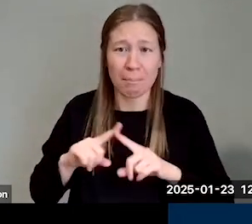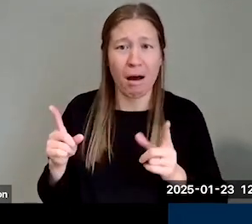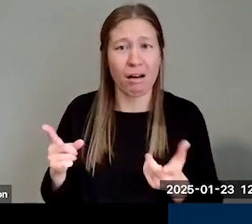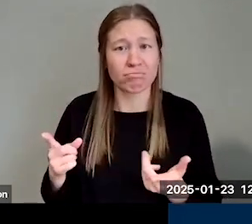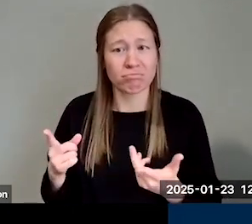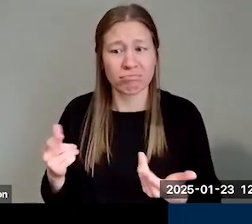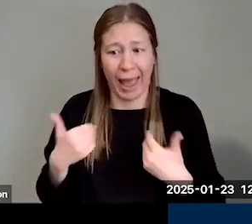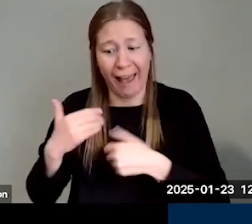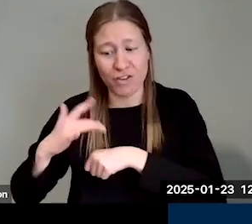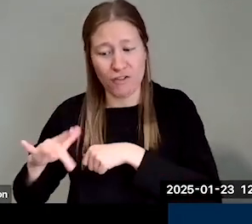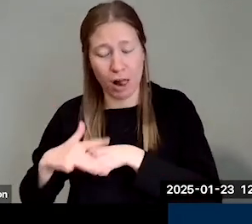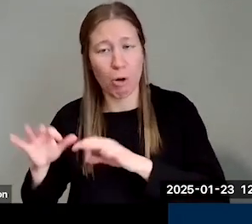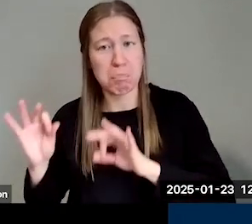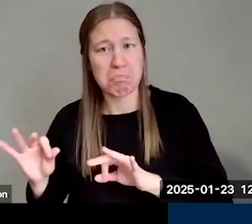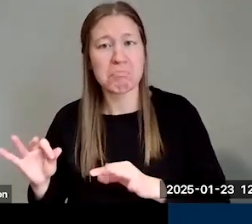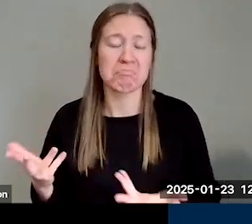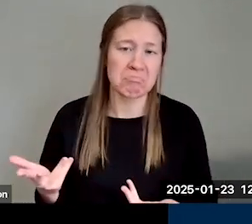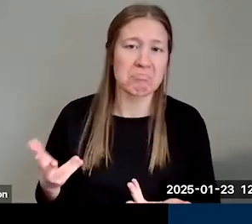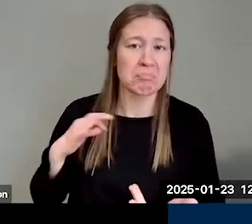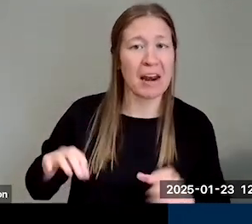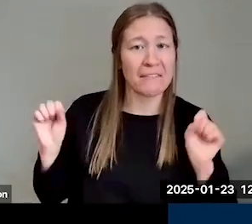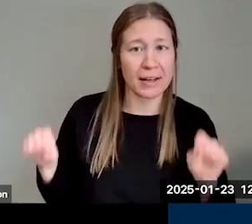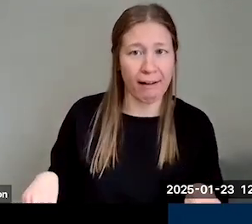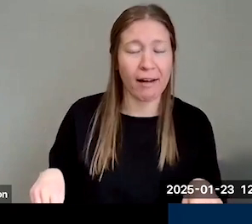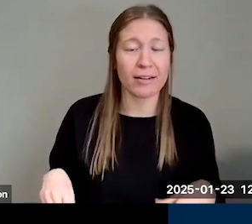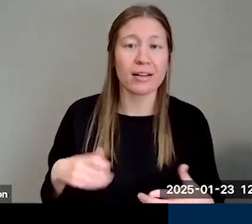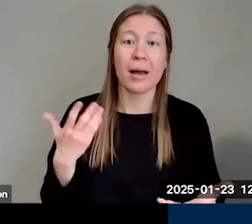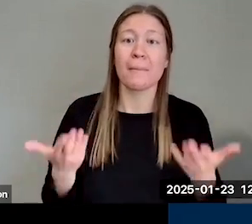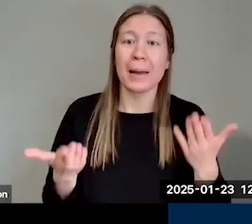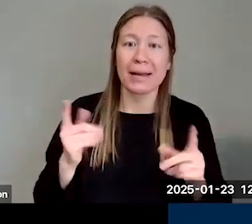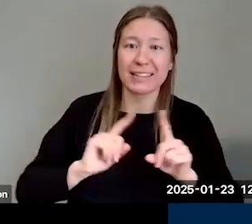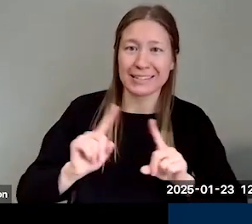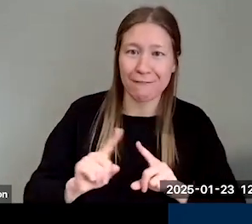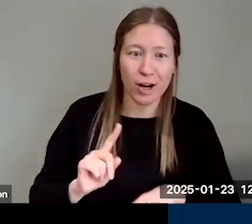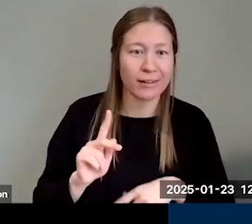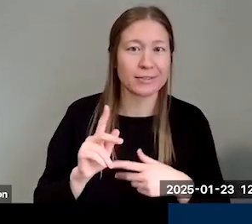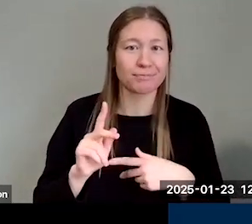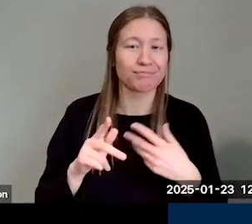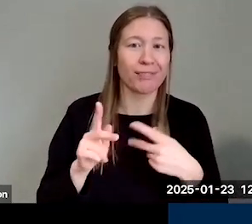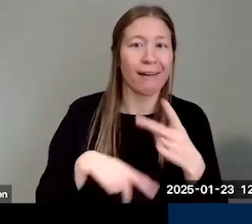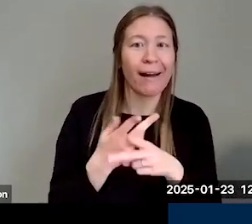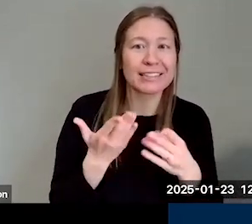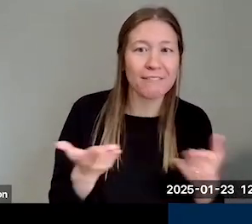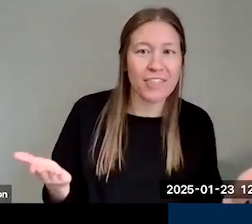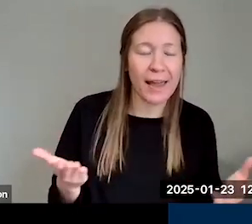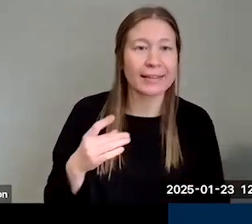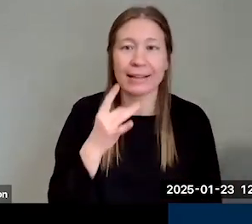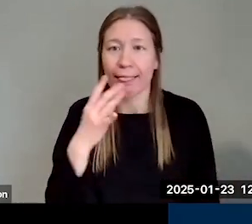a closet full of things, items, fidgets, things that people can take, different kinds of lamps, et cetera,